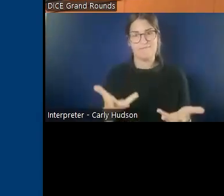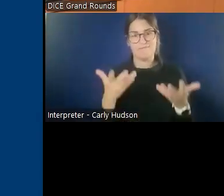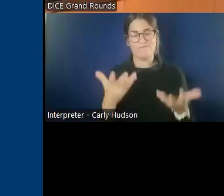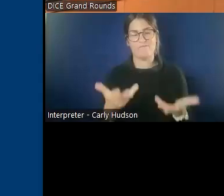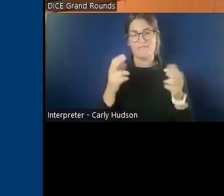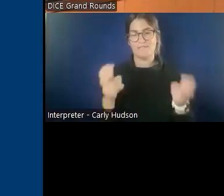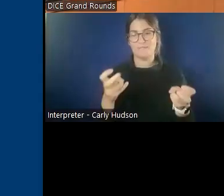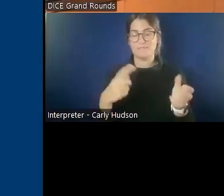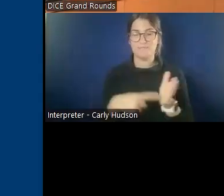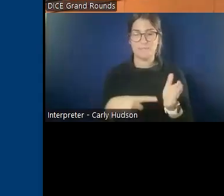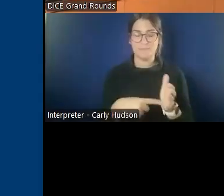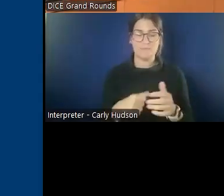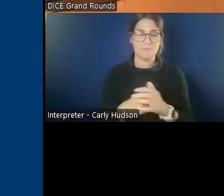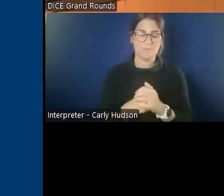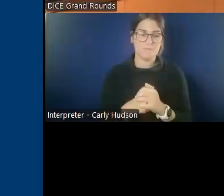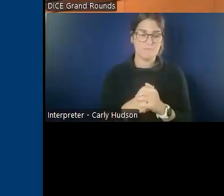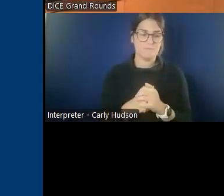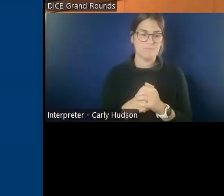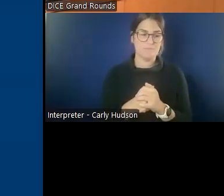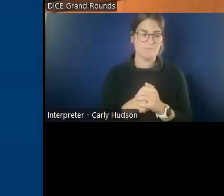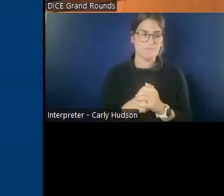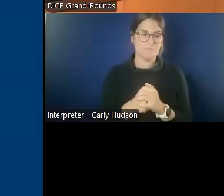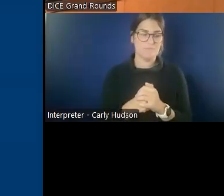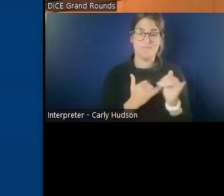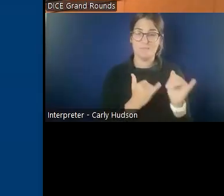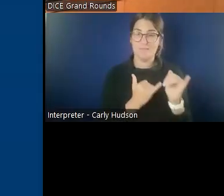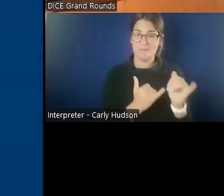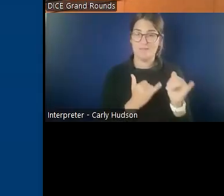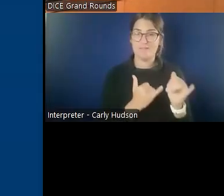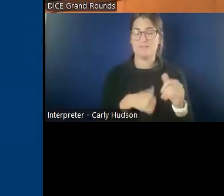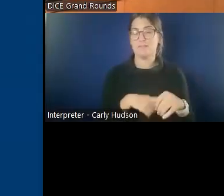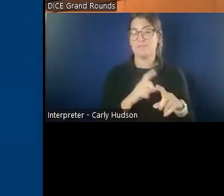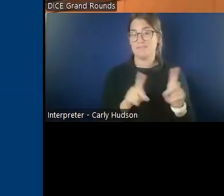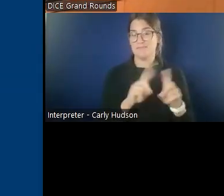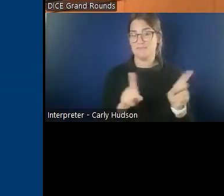for me right uh similarities and differences in terms of like that immigrant experience or the